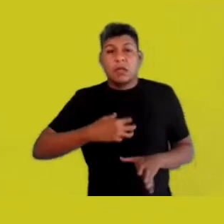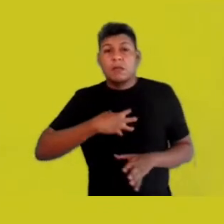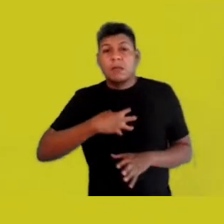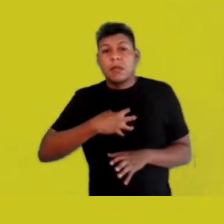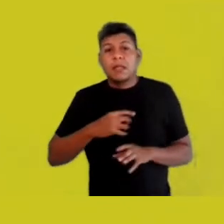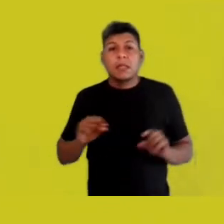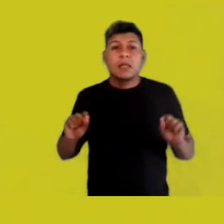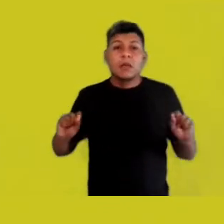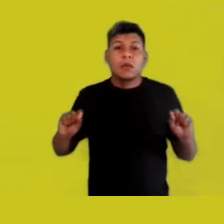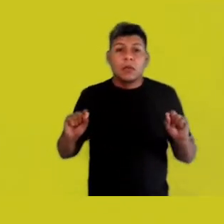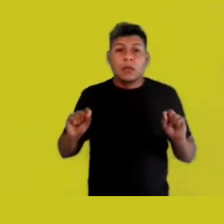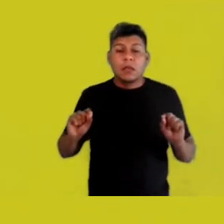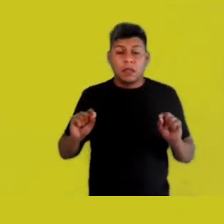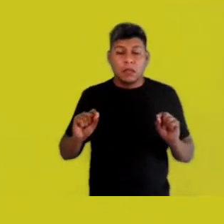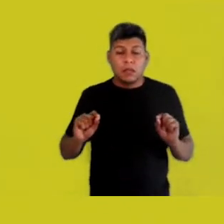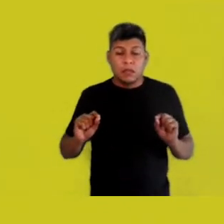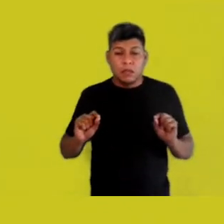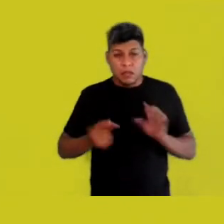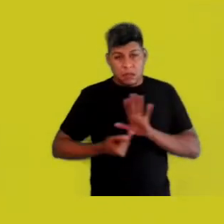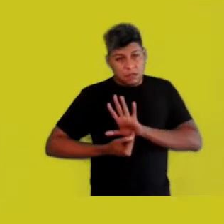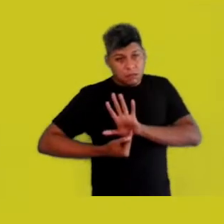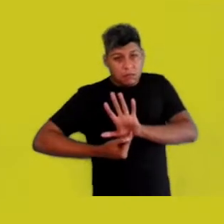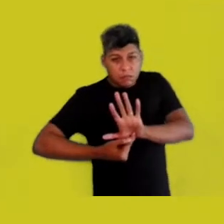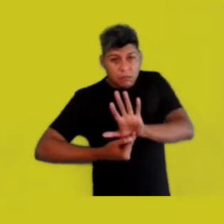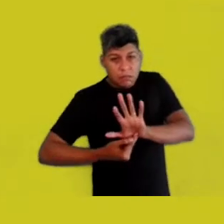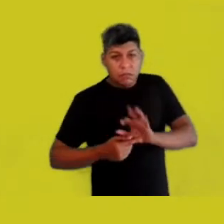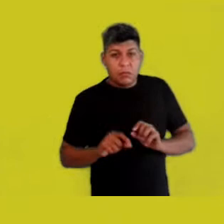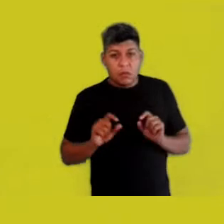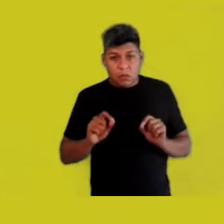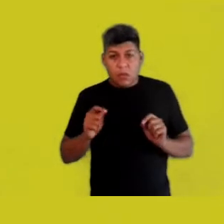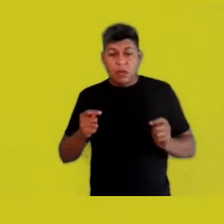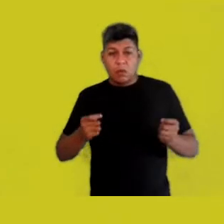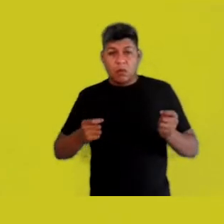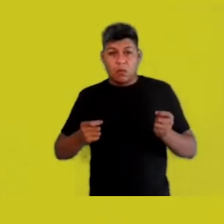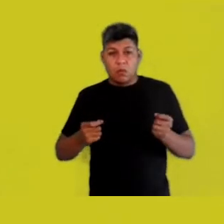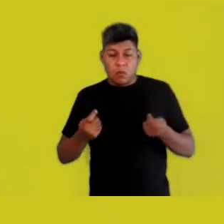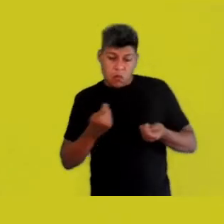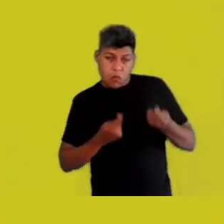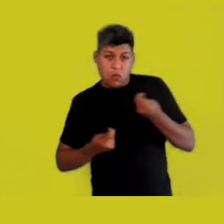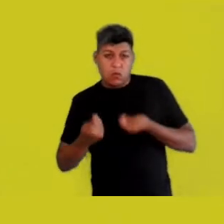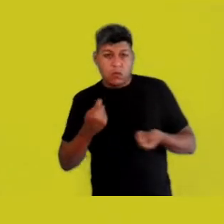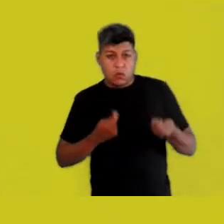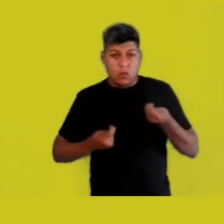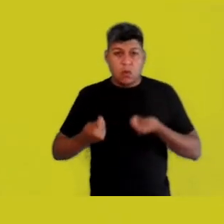a control, which would be a failure from the start,